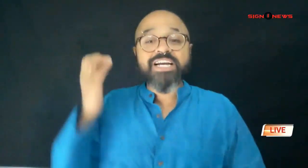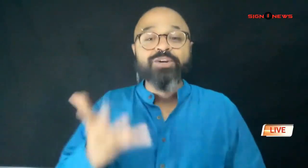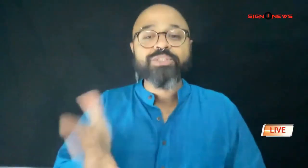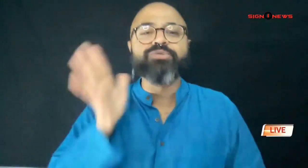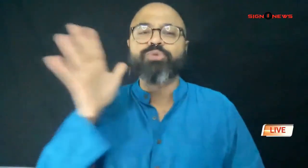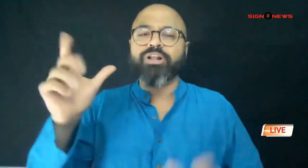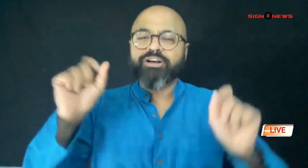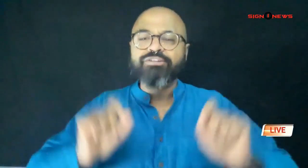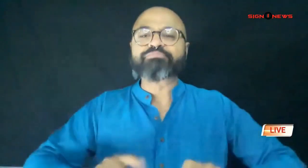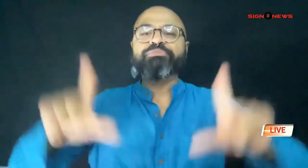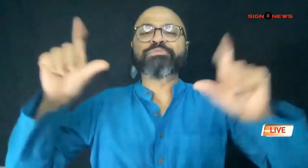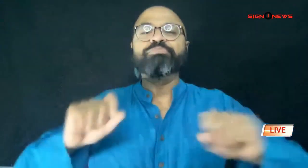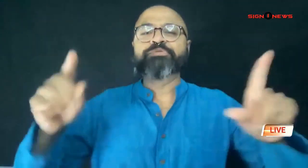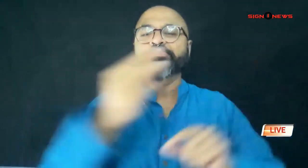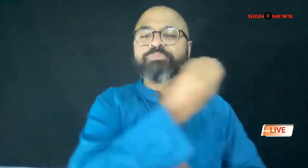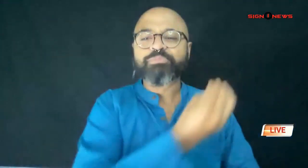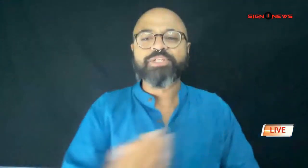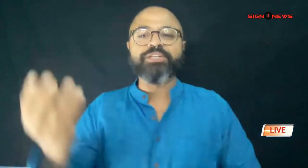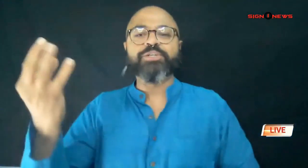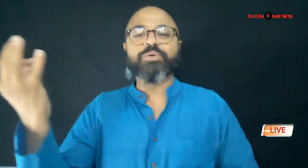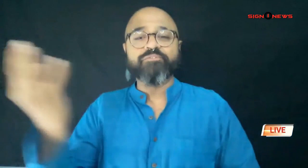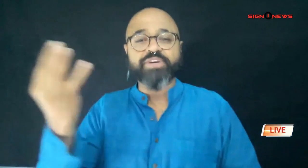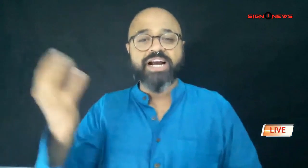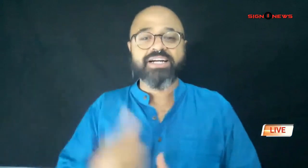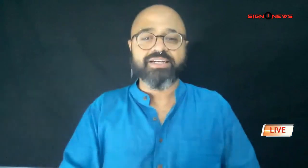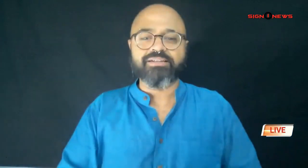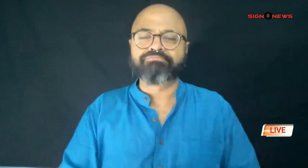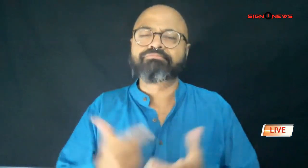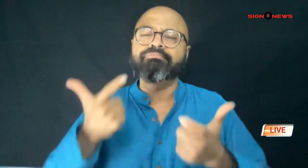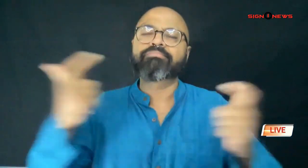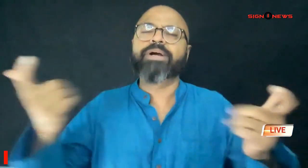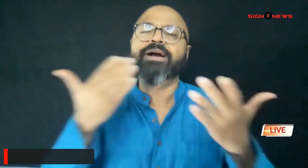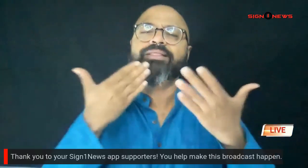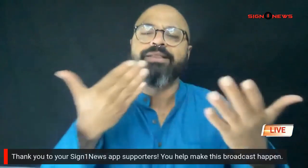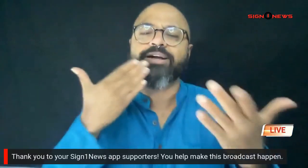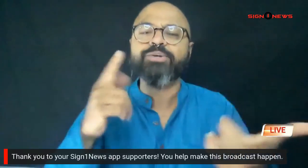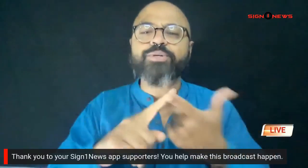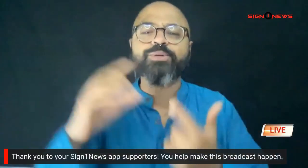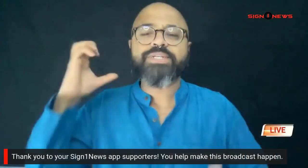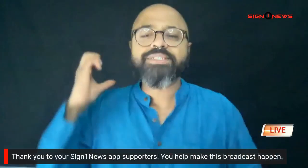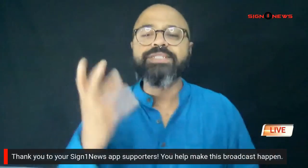updates Monday through Friday a big thank you to our Sign1News app supporters you help